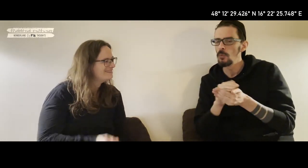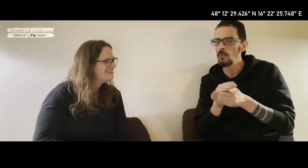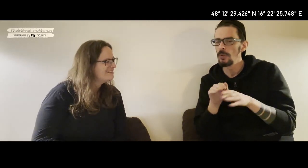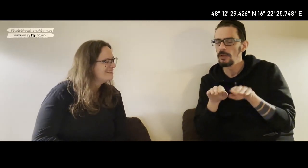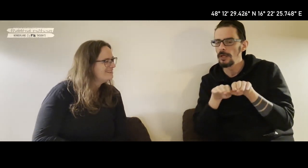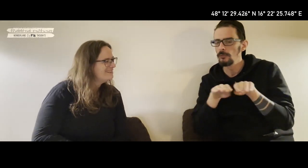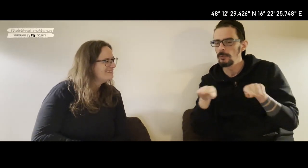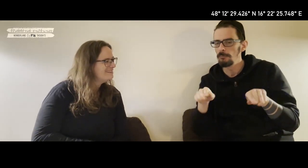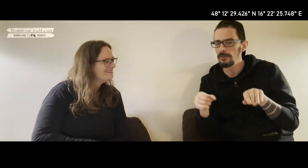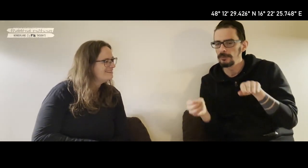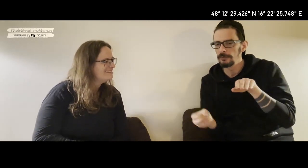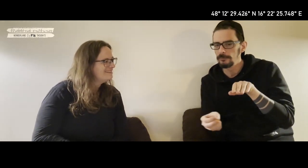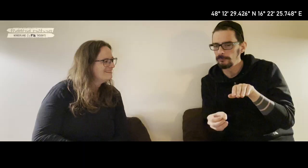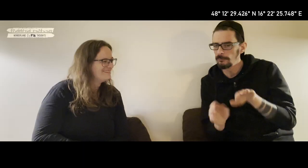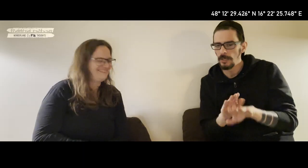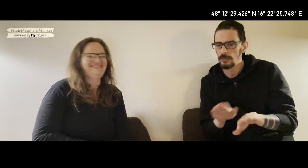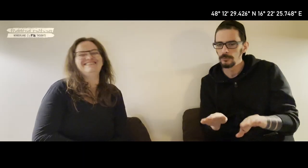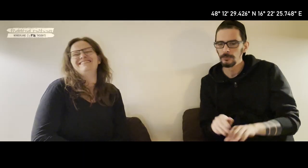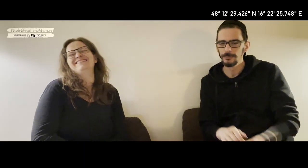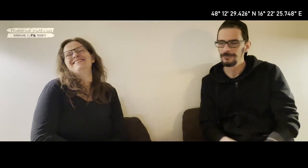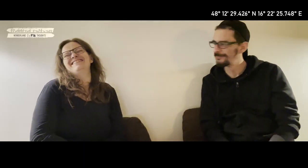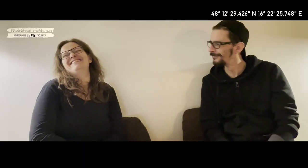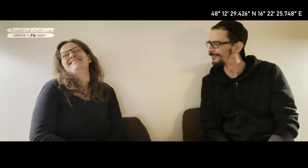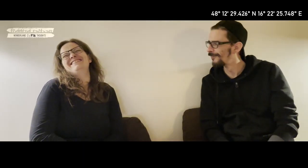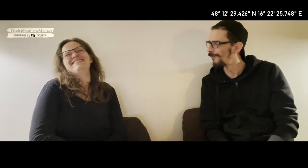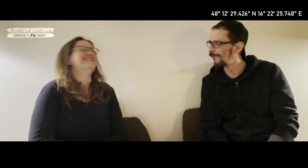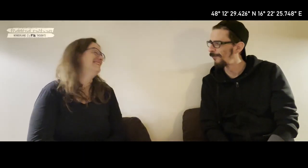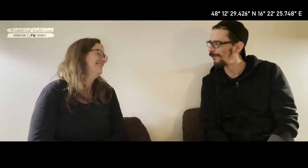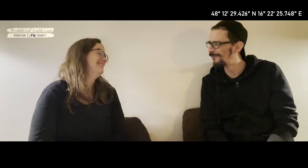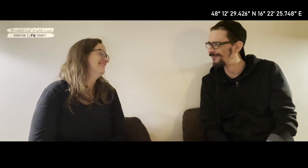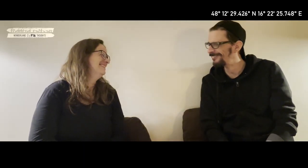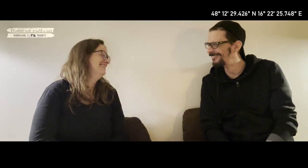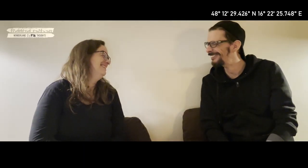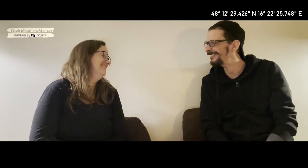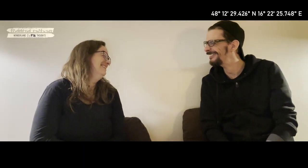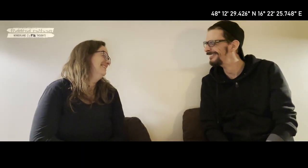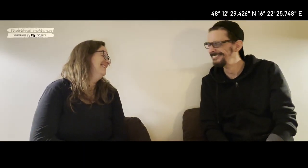No, I just had a black coal under my single bed. That was it then.